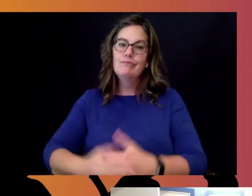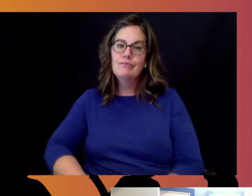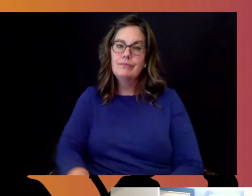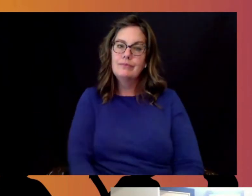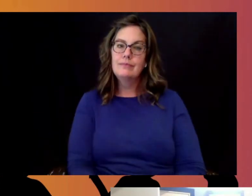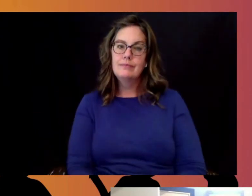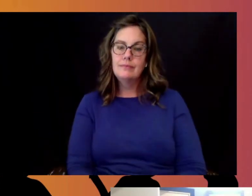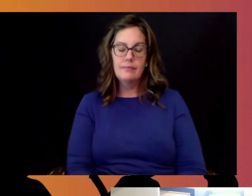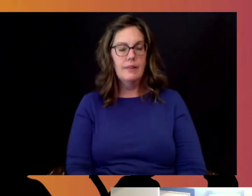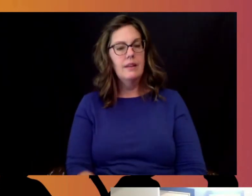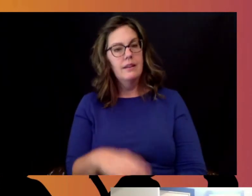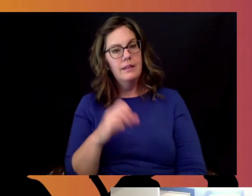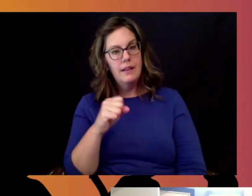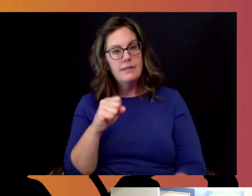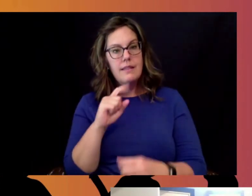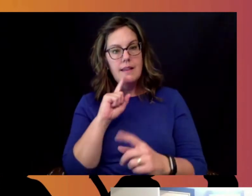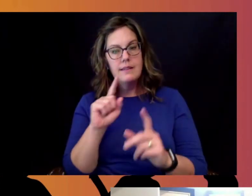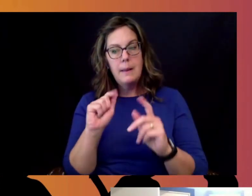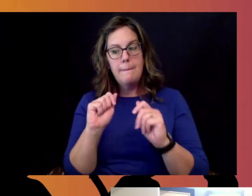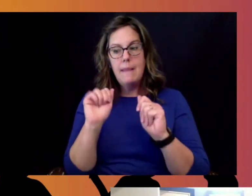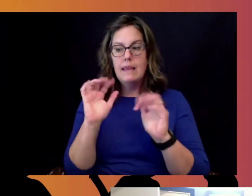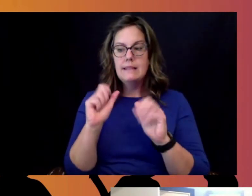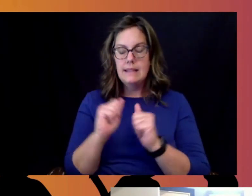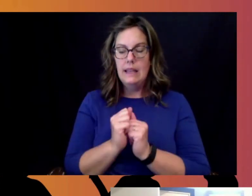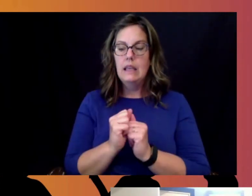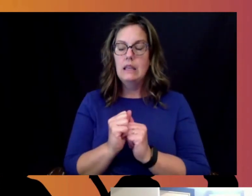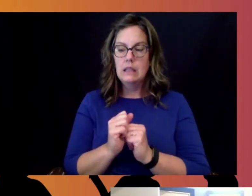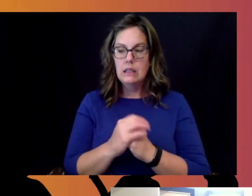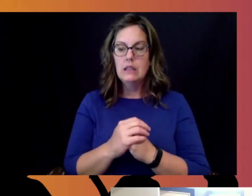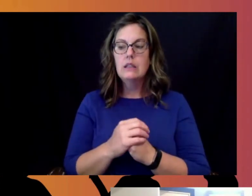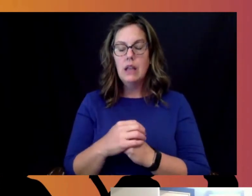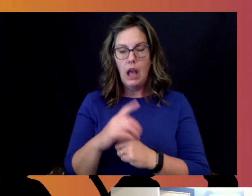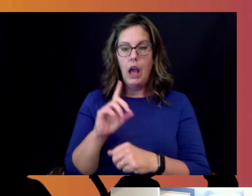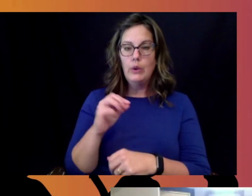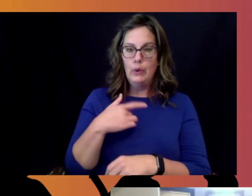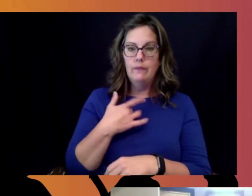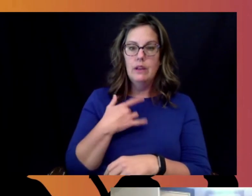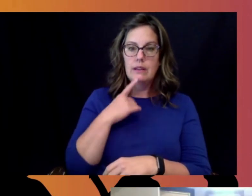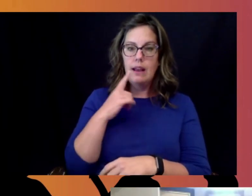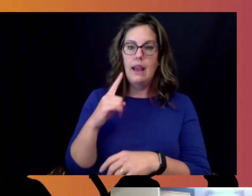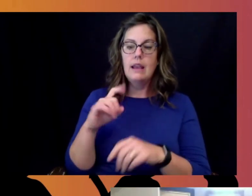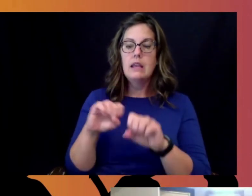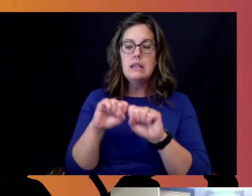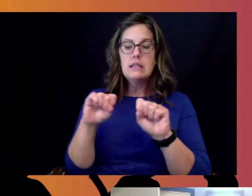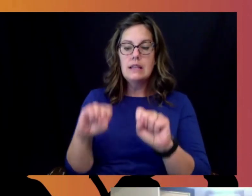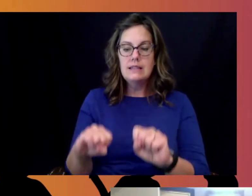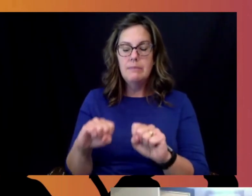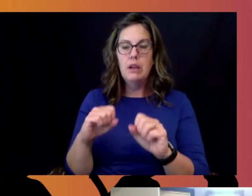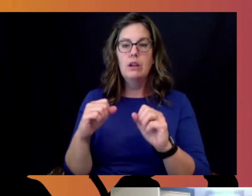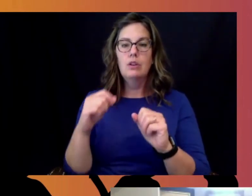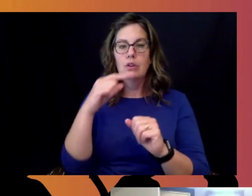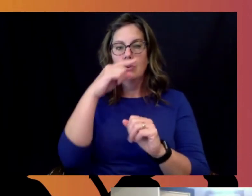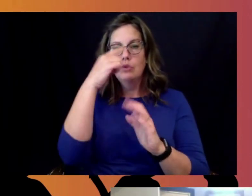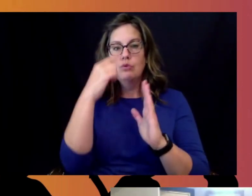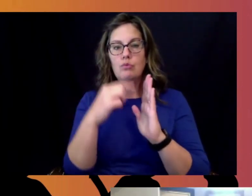that's amazing um i do feel like systemic racism and capitalism are one of the main